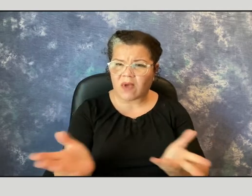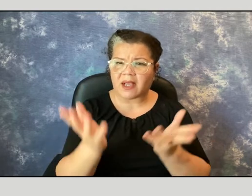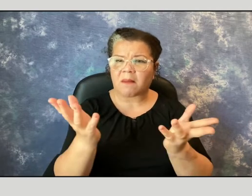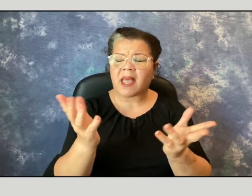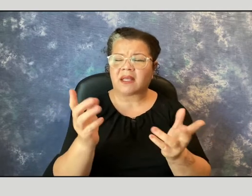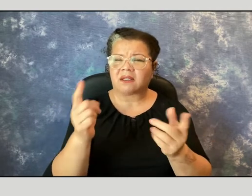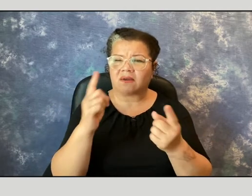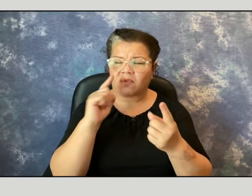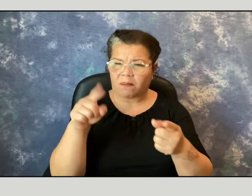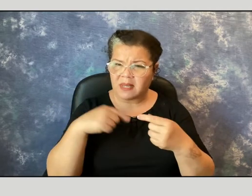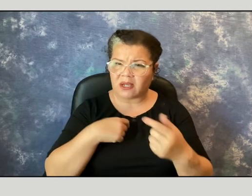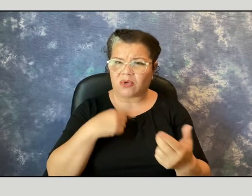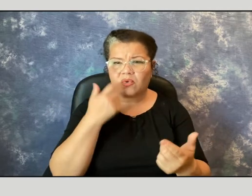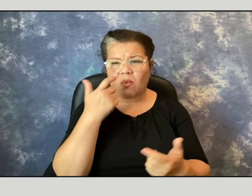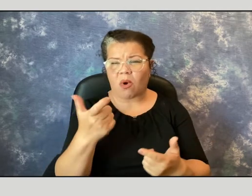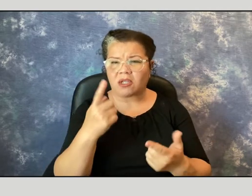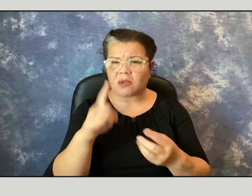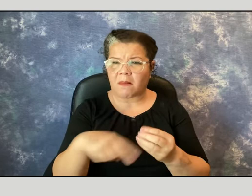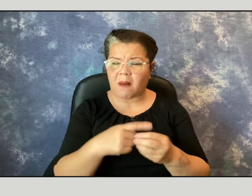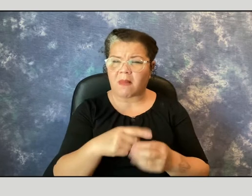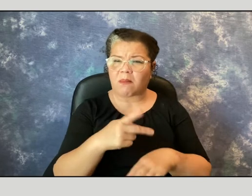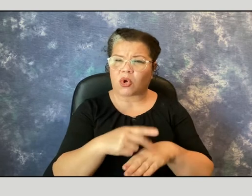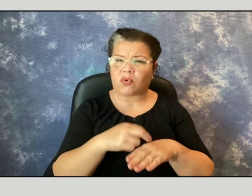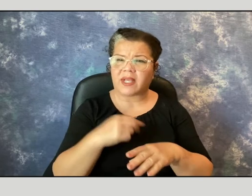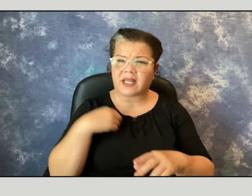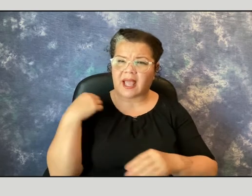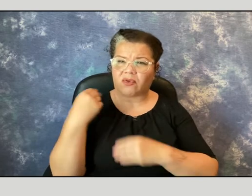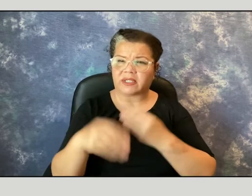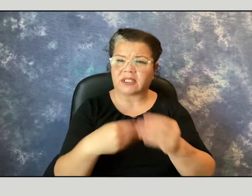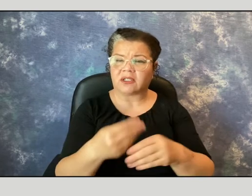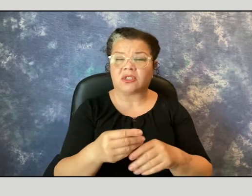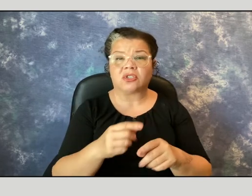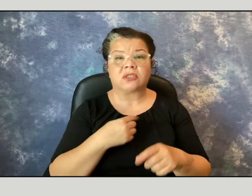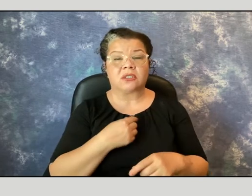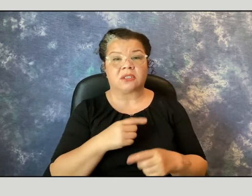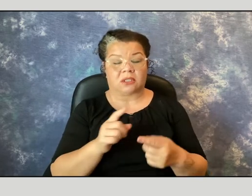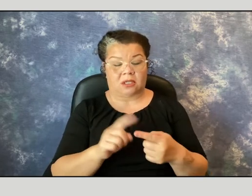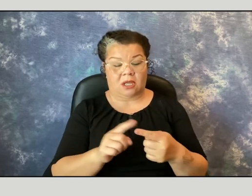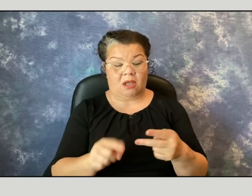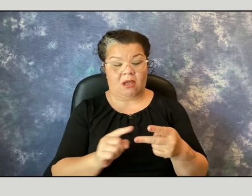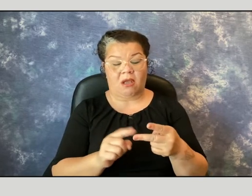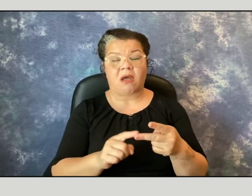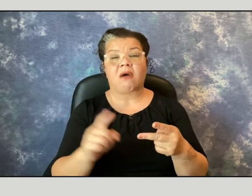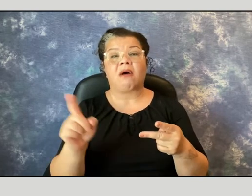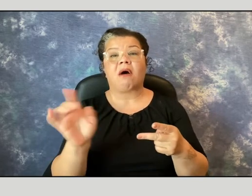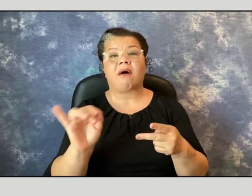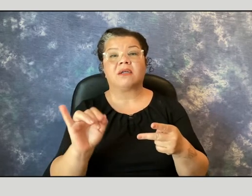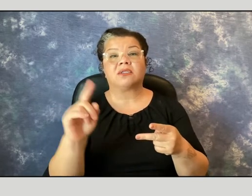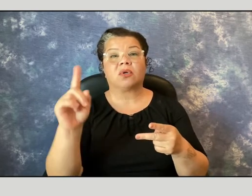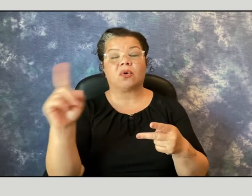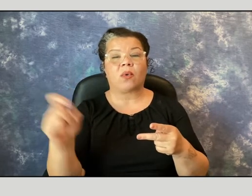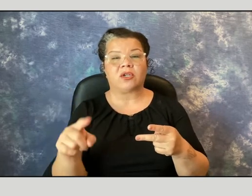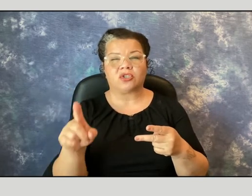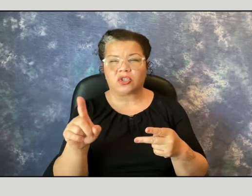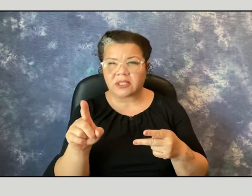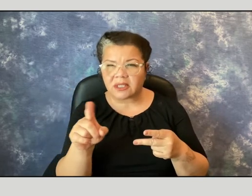And then we also have a question, I will tell you in a minute who asked it,